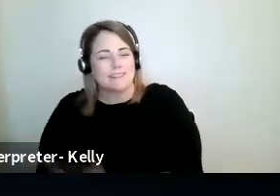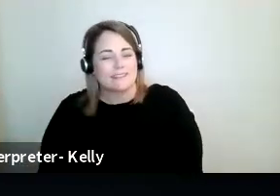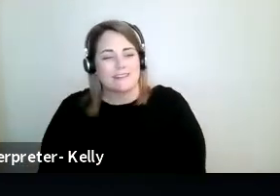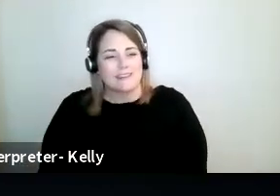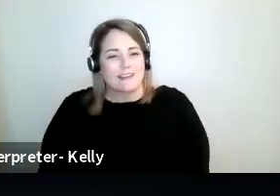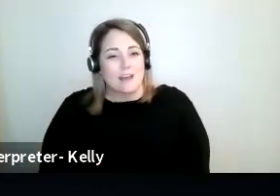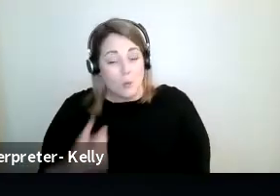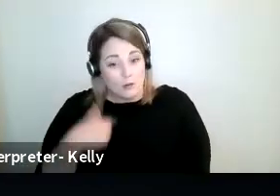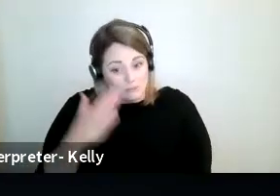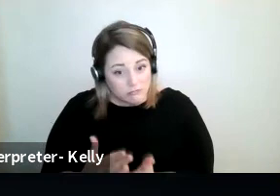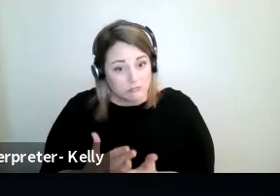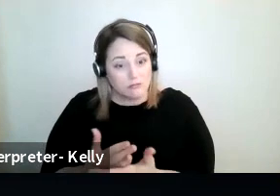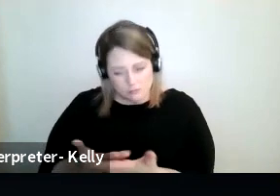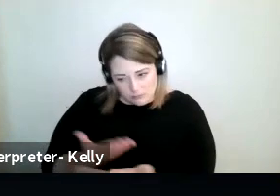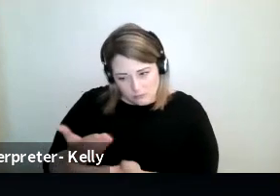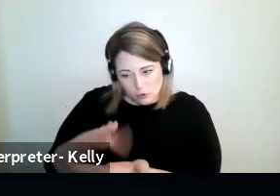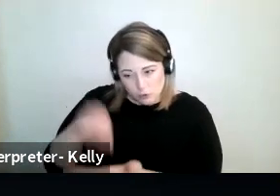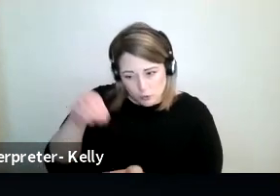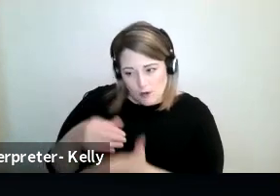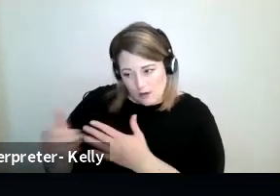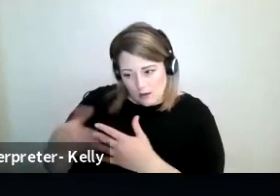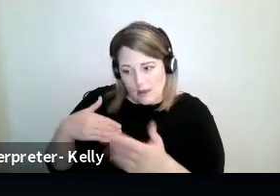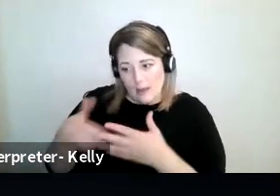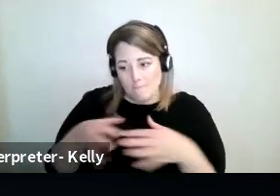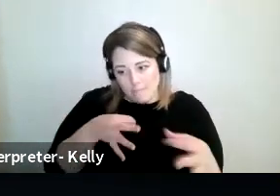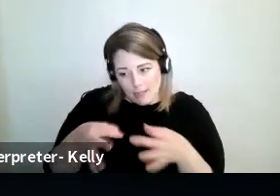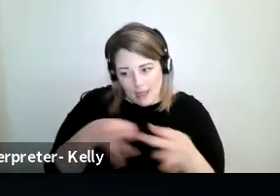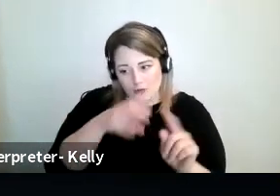to students and setting that up, and particularly for students that aren't in the traditional year